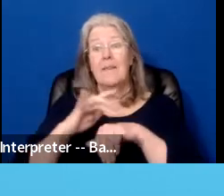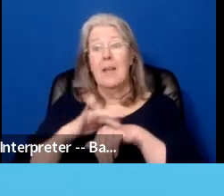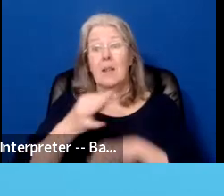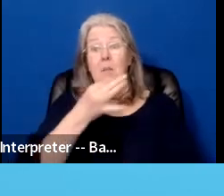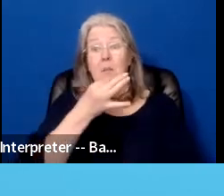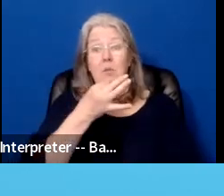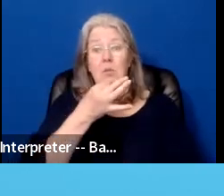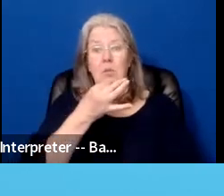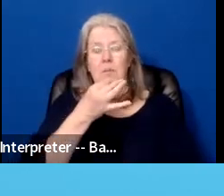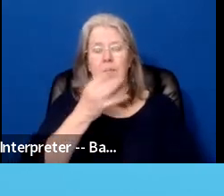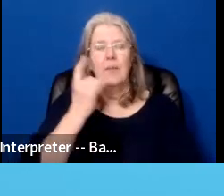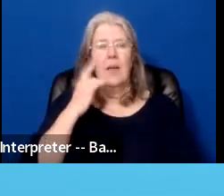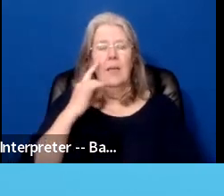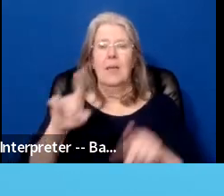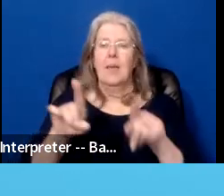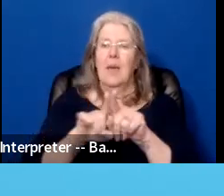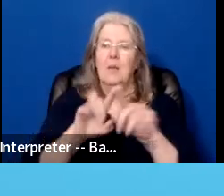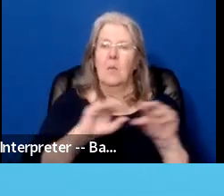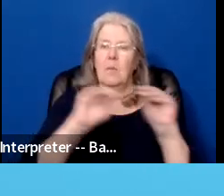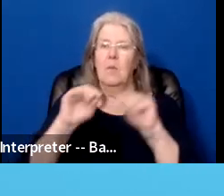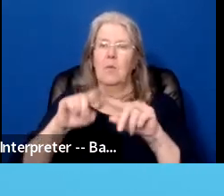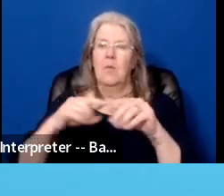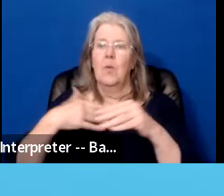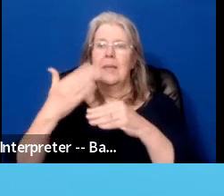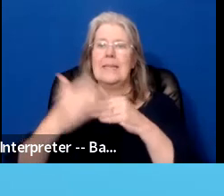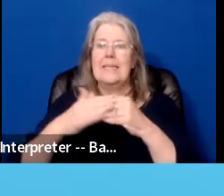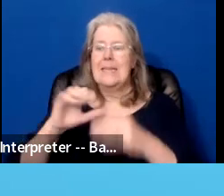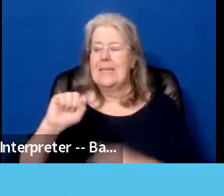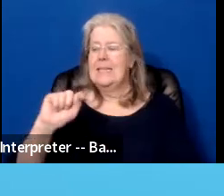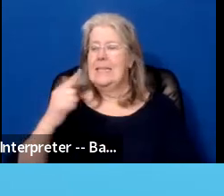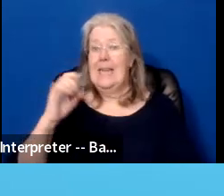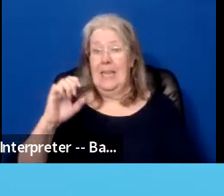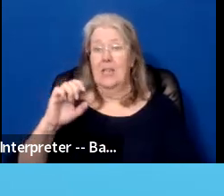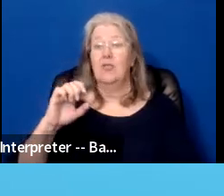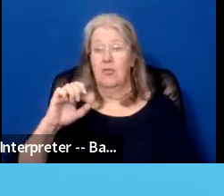as we move into this next stage. I think that